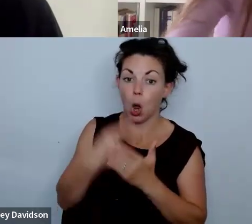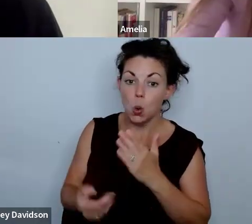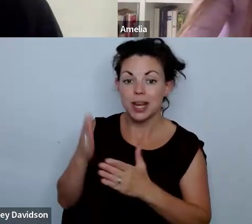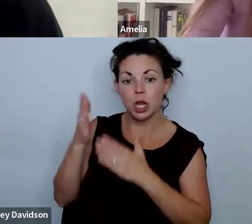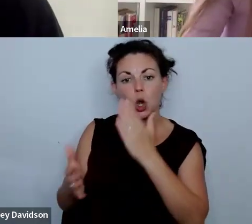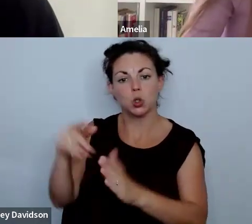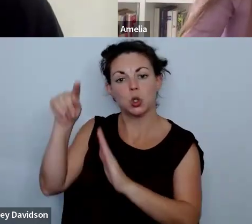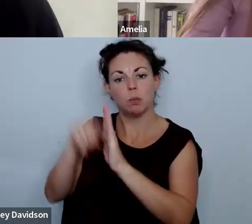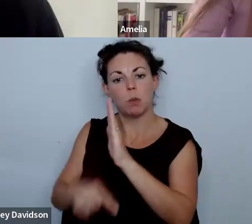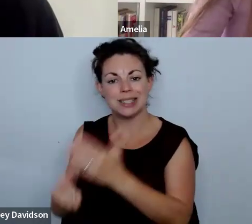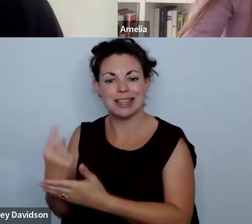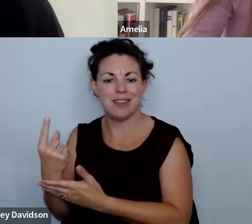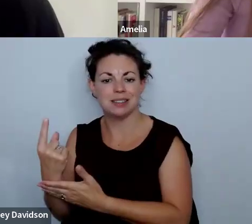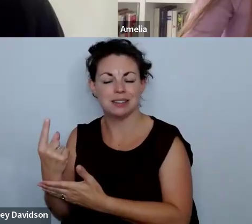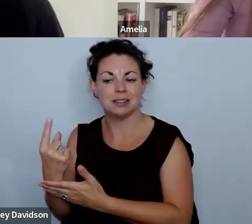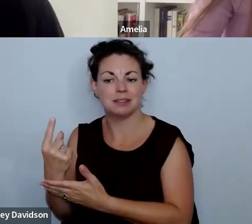some kind of public meeting that's been set up by